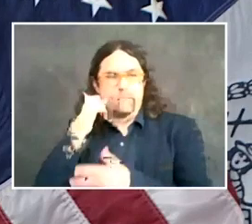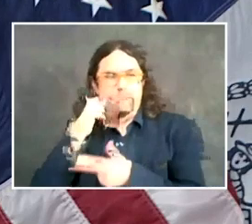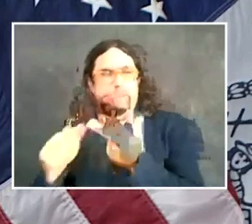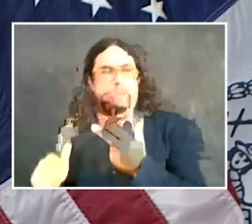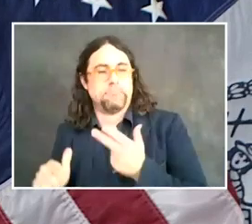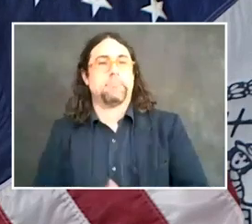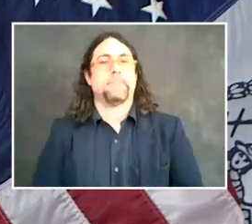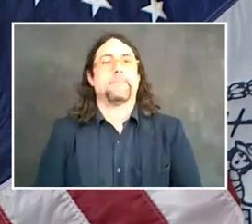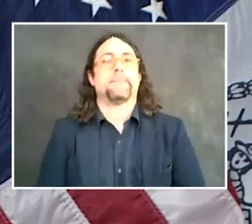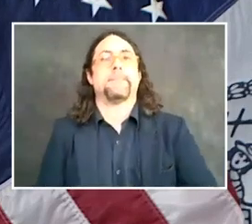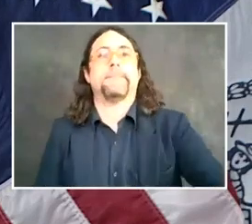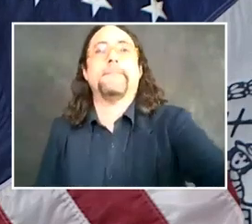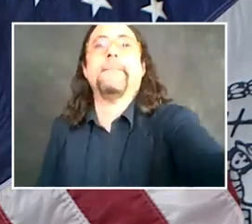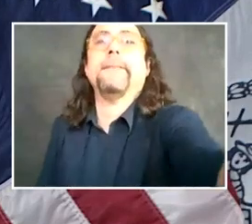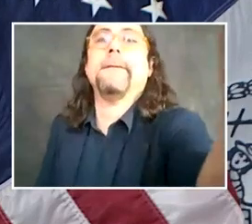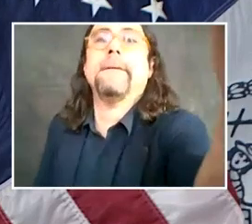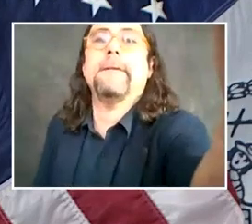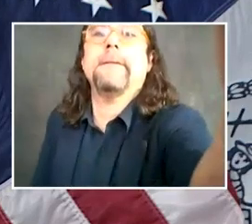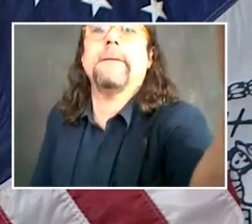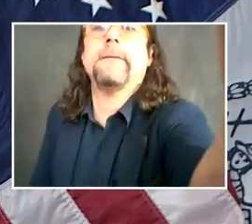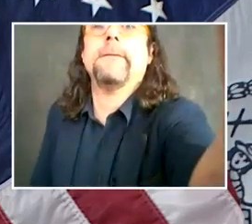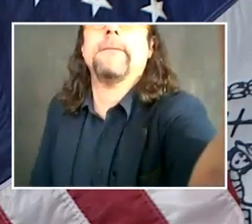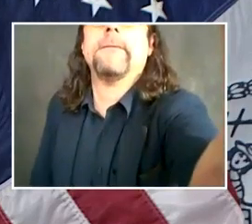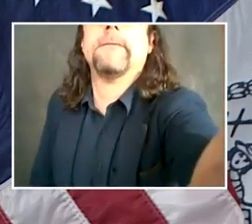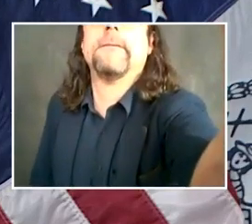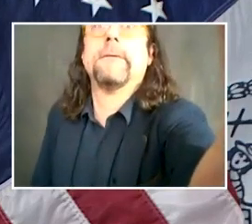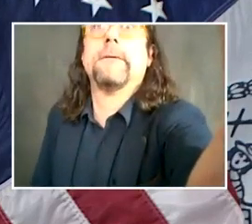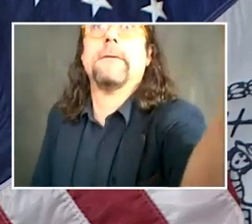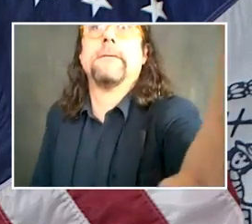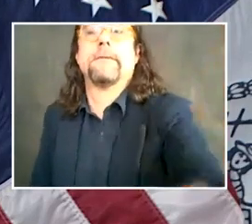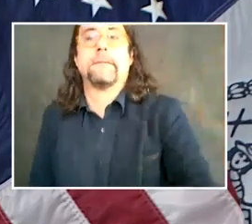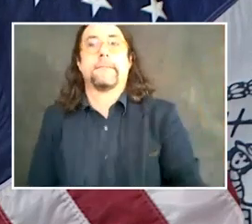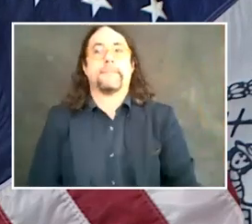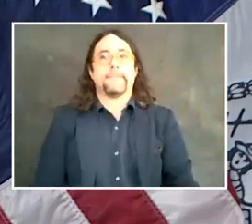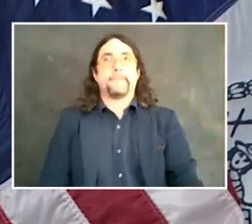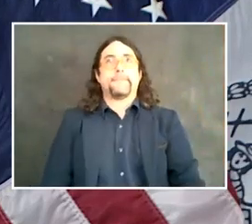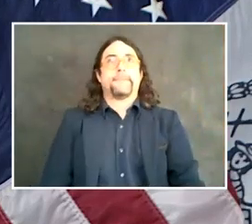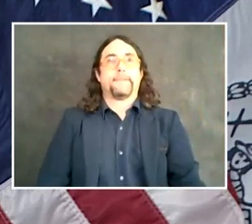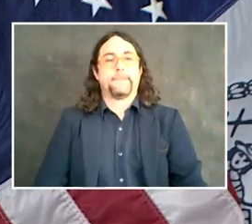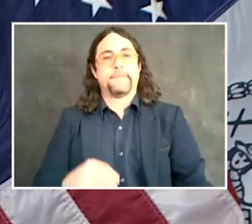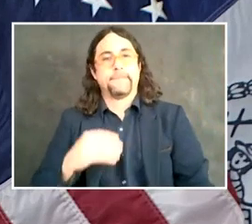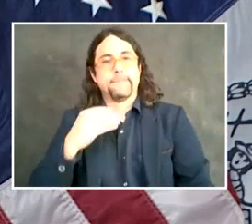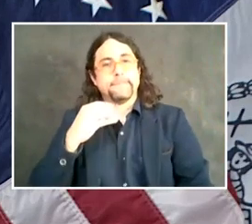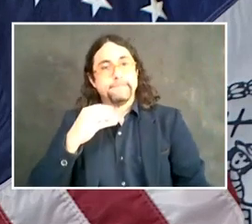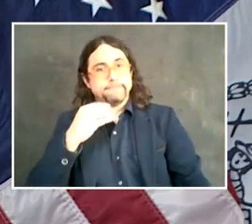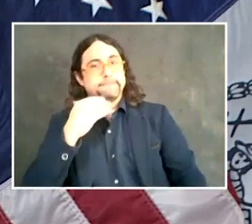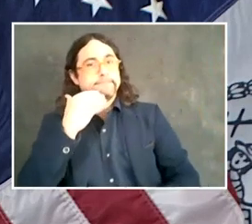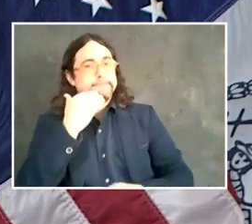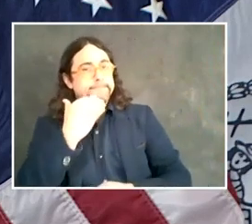EVERYONE ON THE PHONE. I WANT TO ASK YOU A TWO-PART QUESTION.